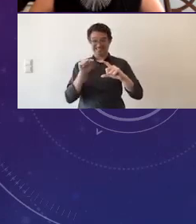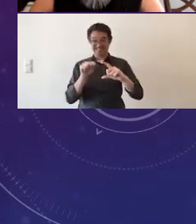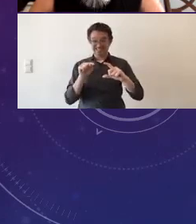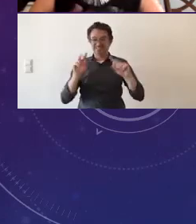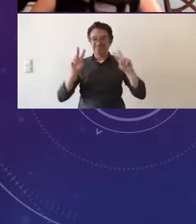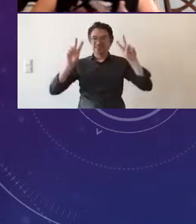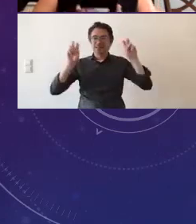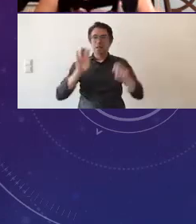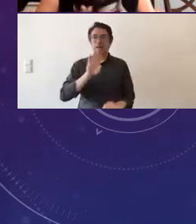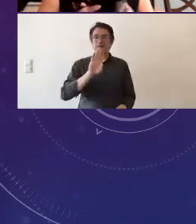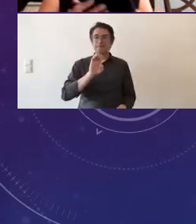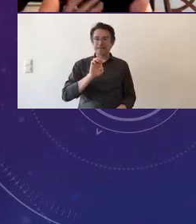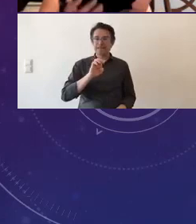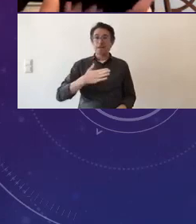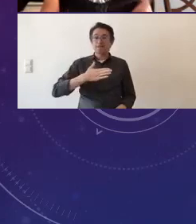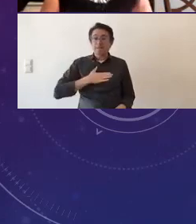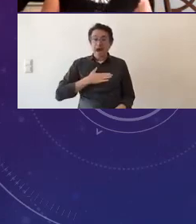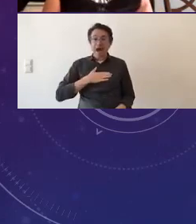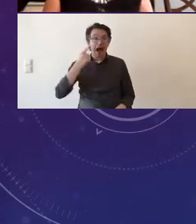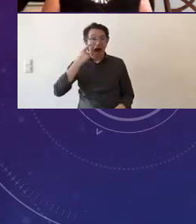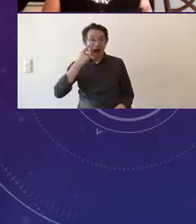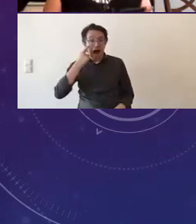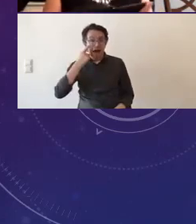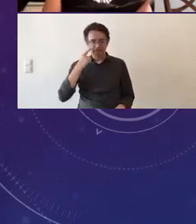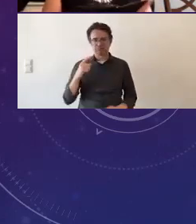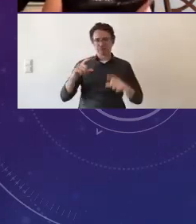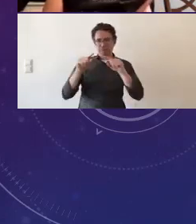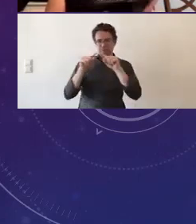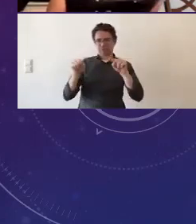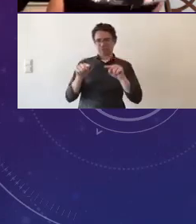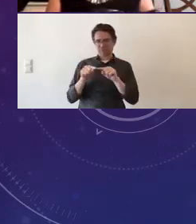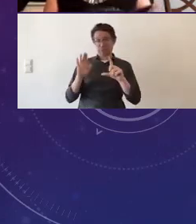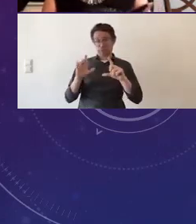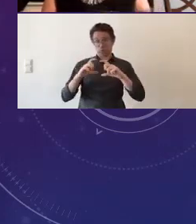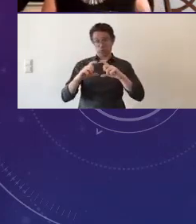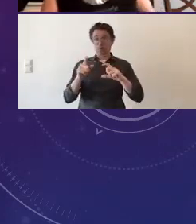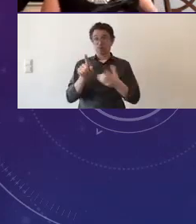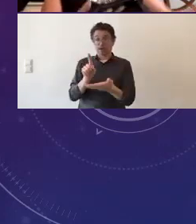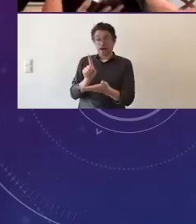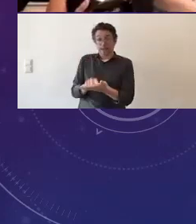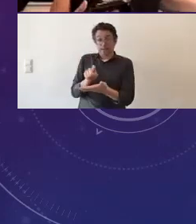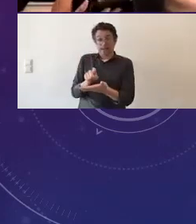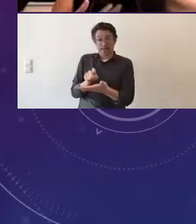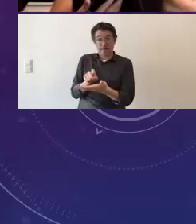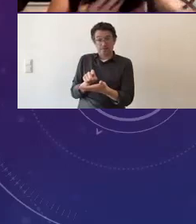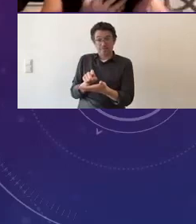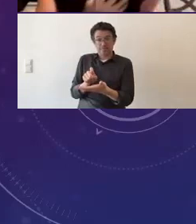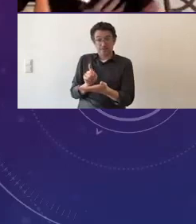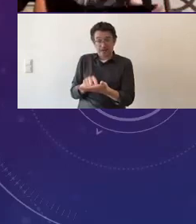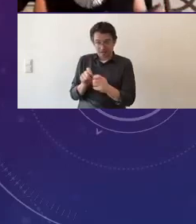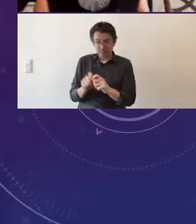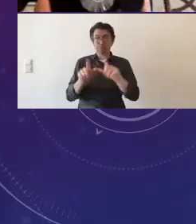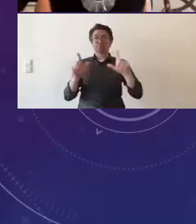so perhaps I have a mmm looking around for something okay me perhaps I'm trying